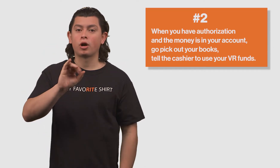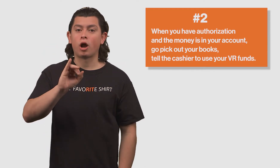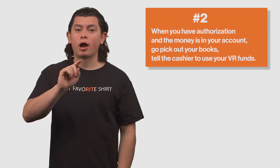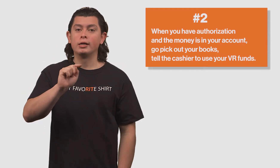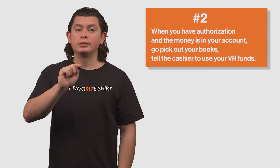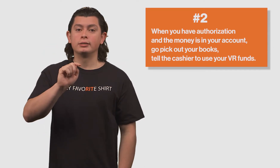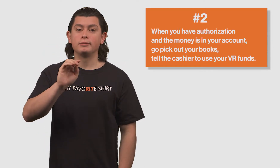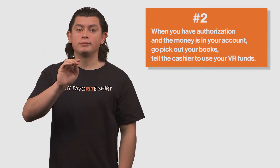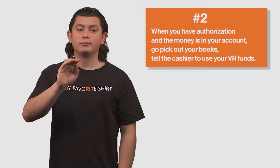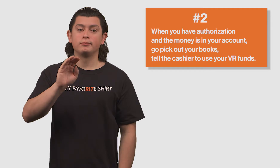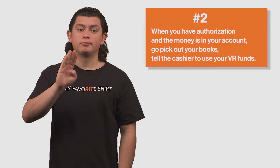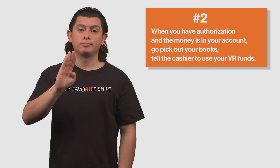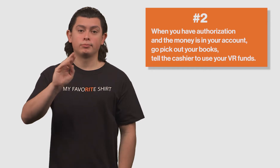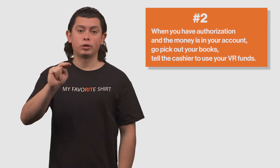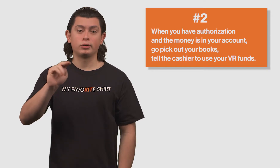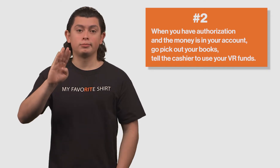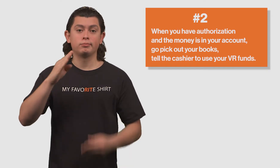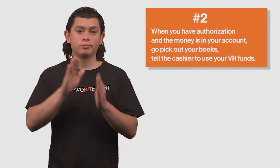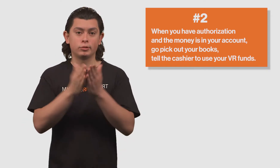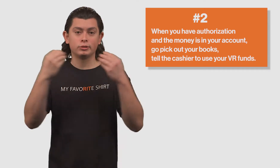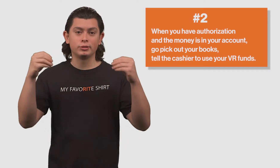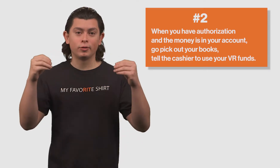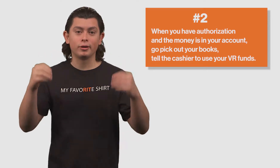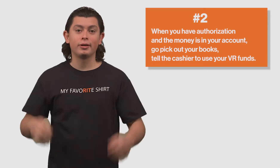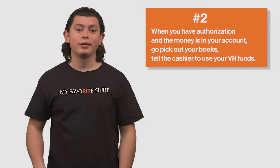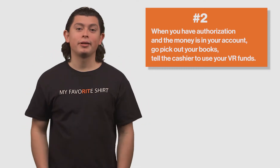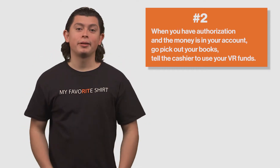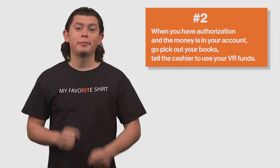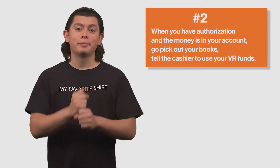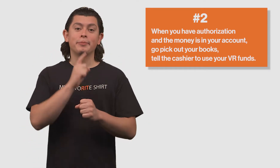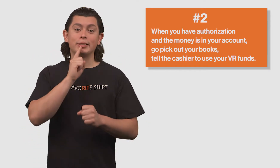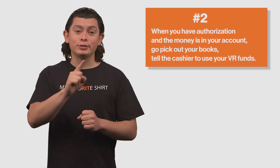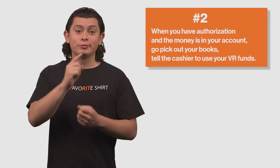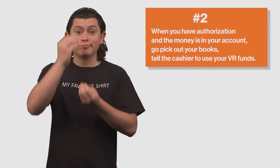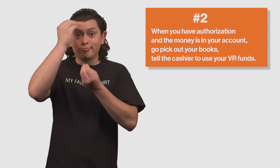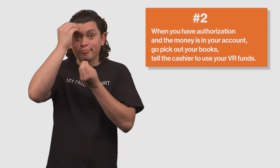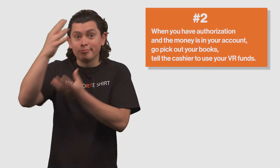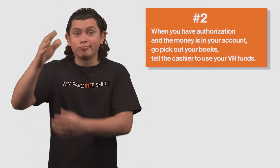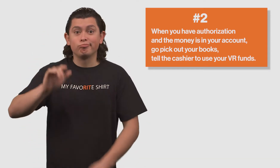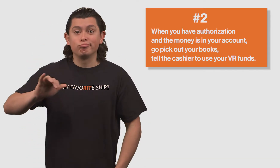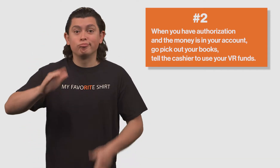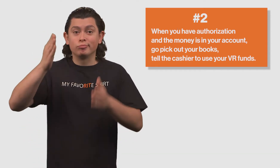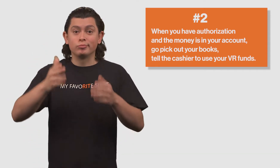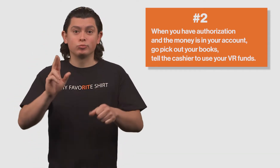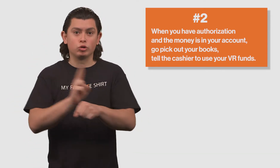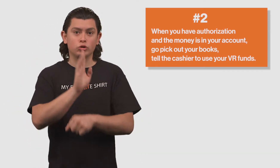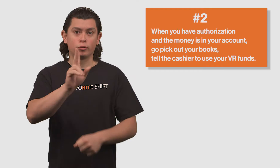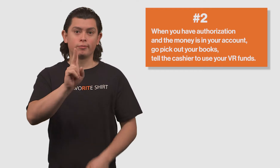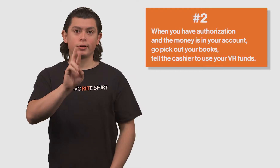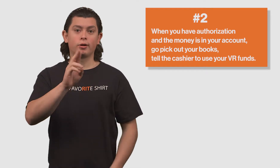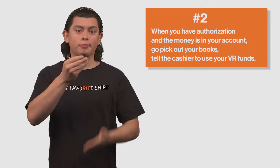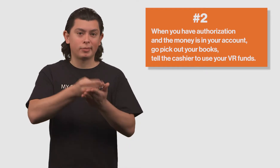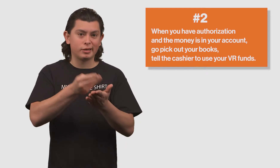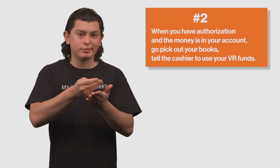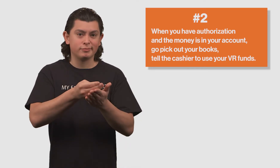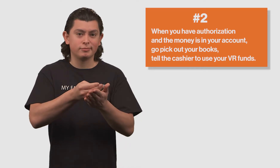AT RIT's BARNES & NOBLE BOOKSTORE. BE SURE TO TELL THE CASHIER TO USE YOUR VR FUNDS.